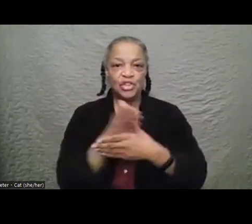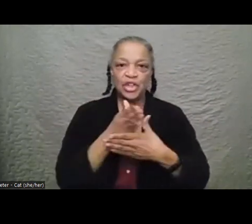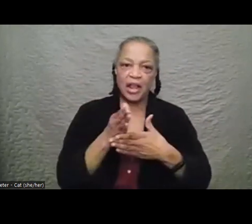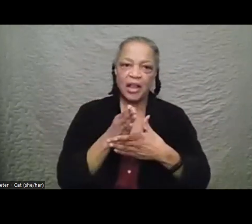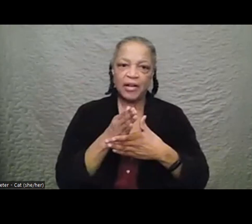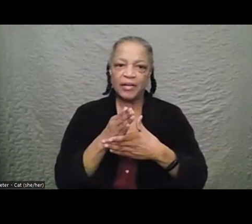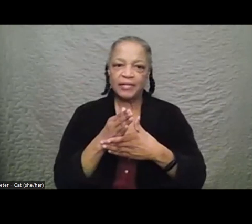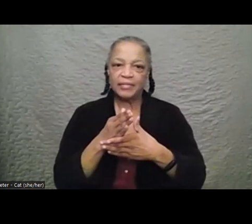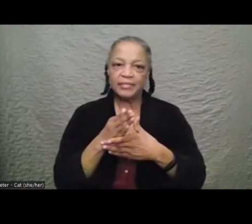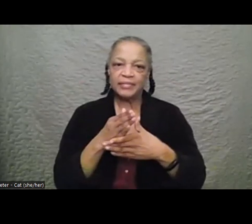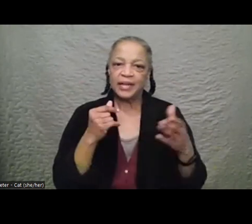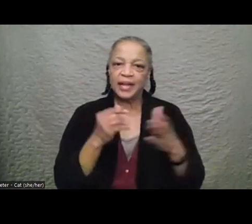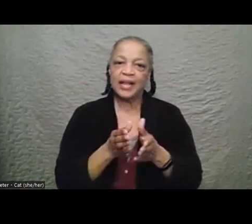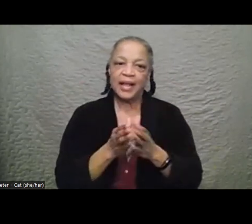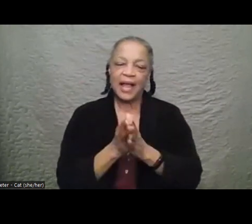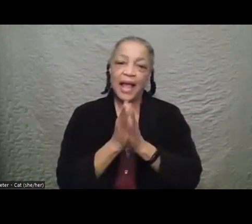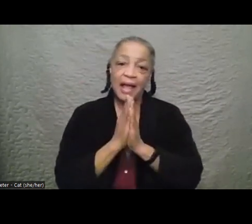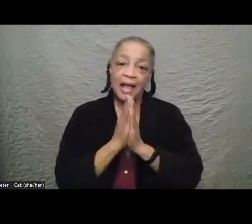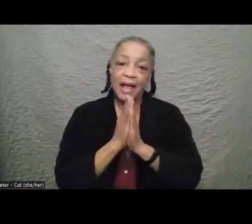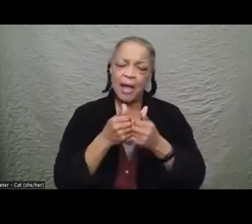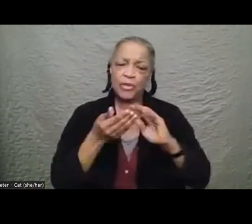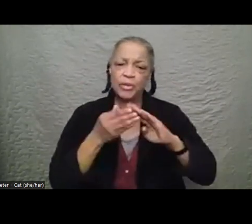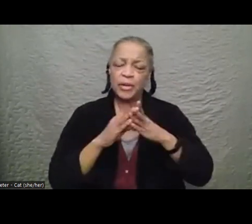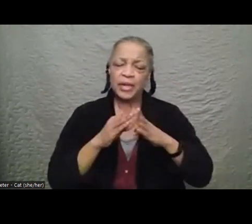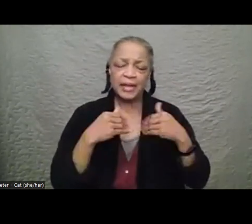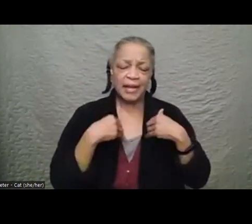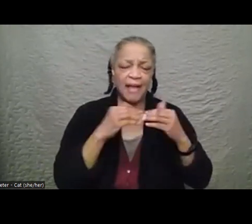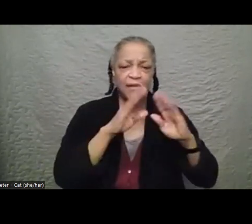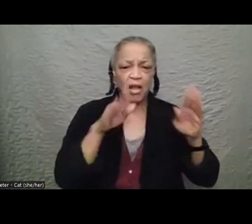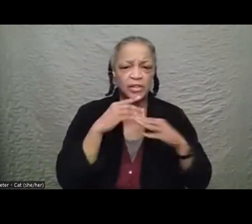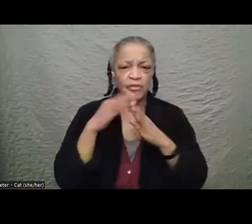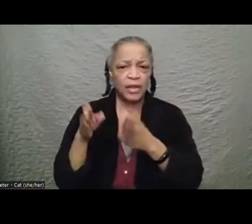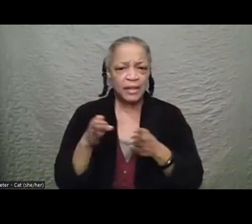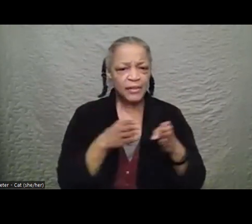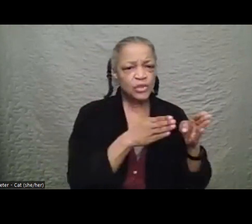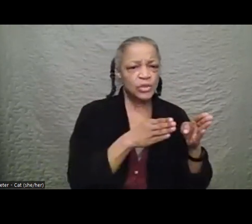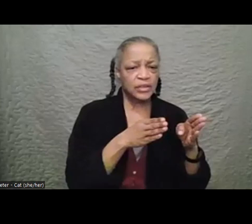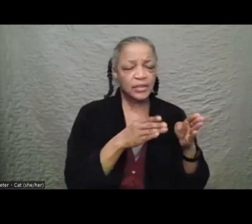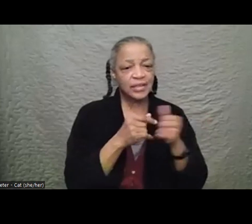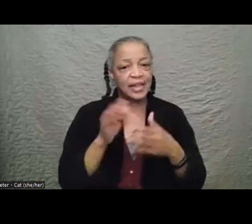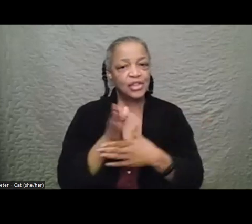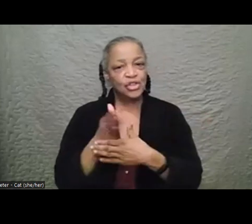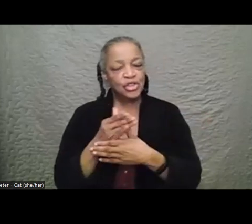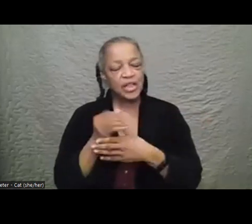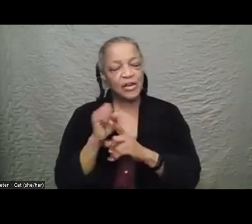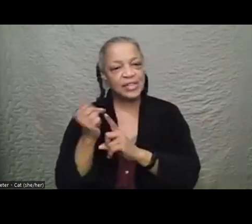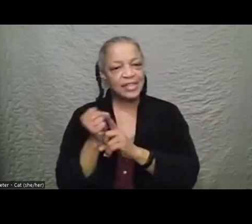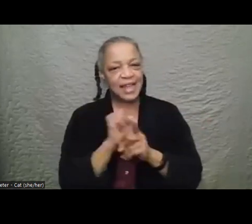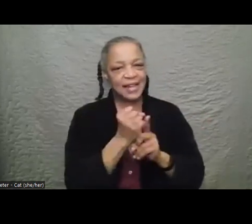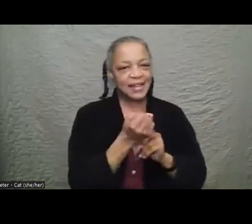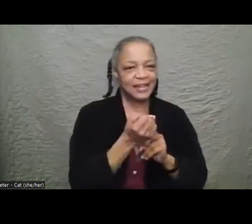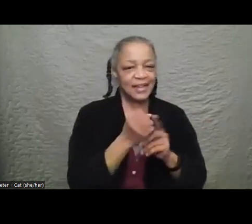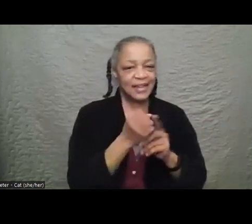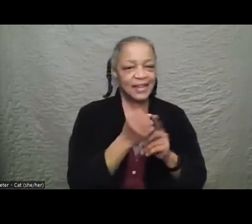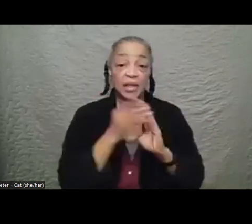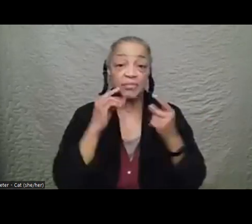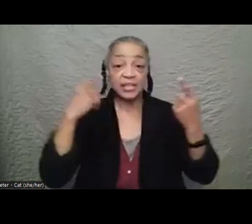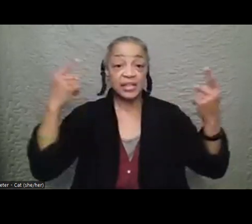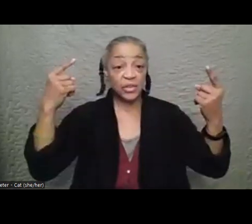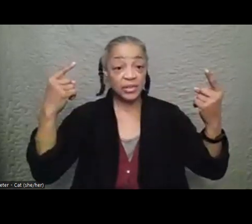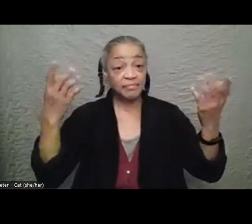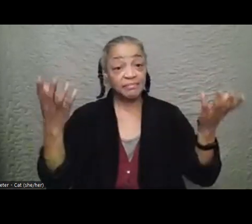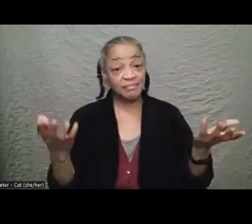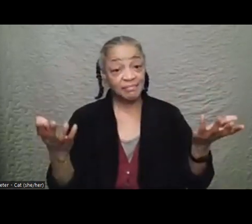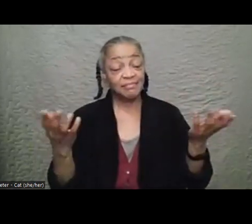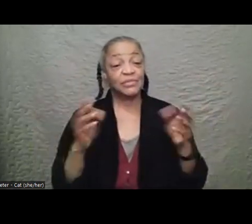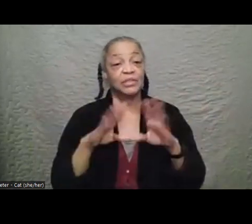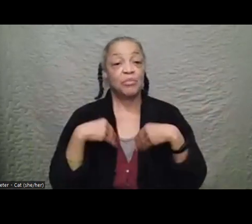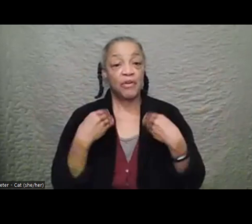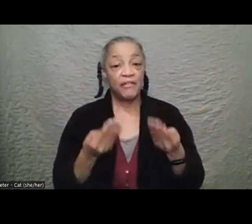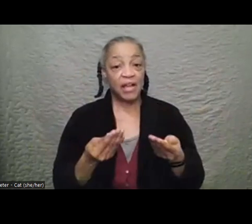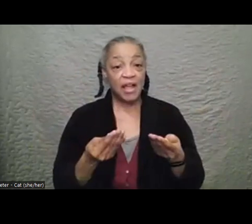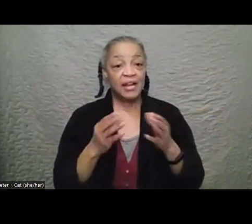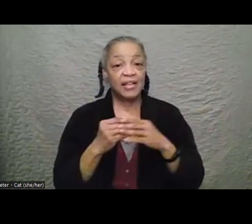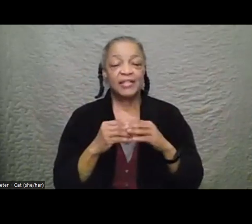How they can house individuals and provide that wraparound support.